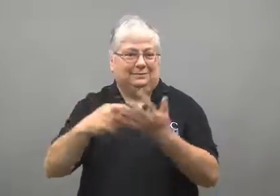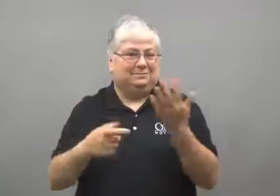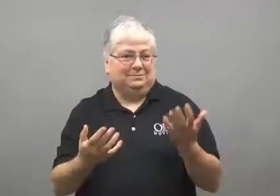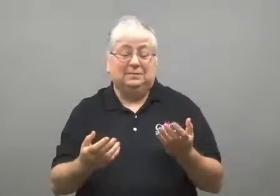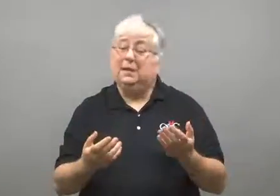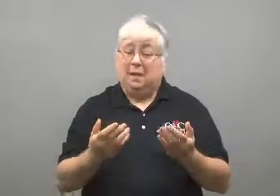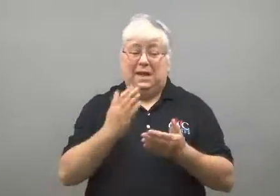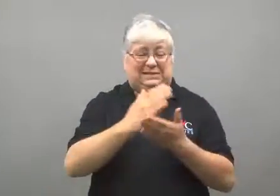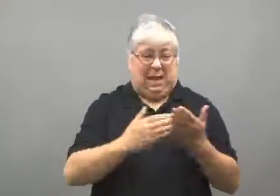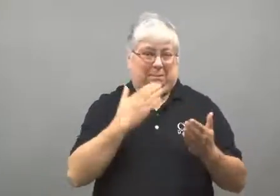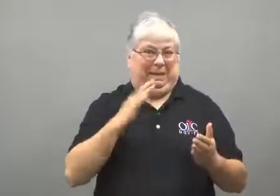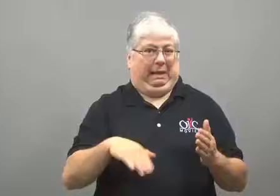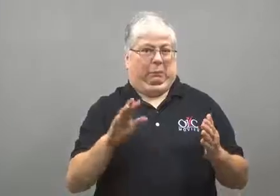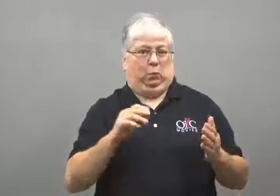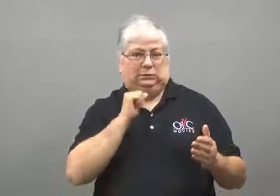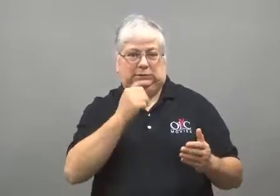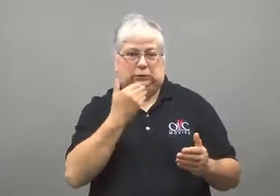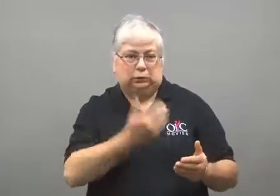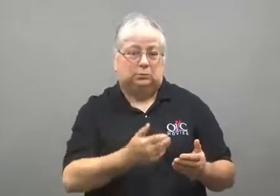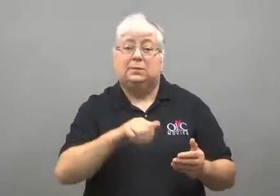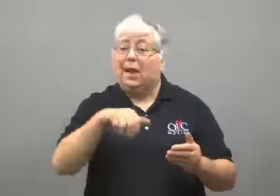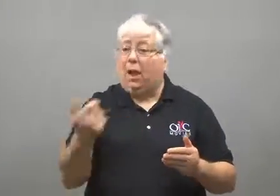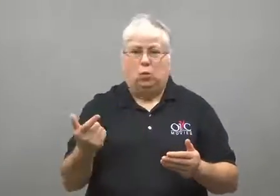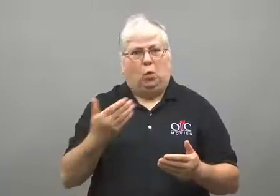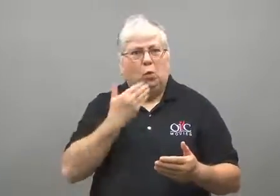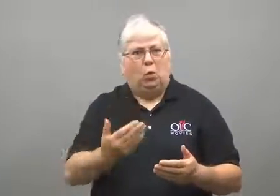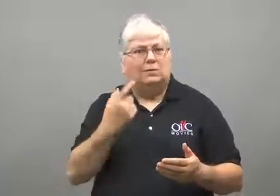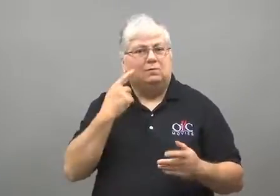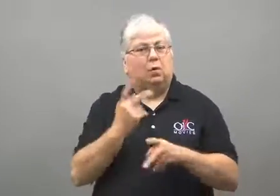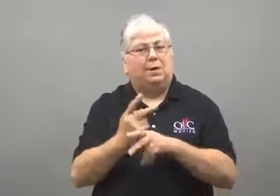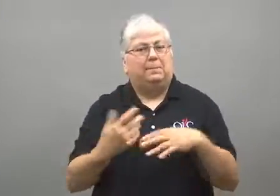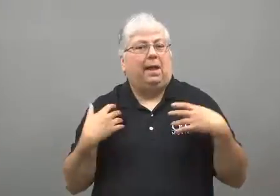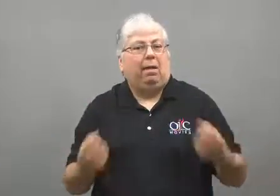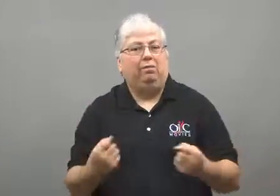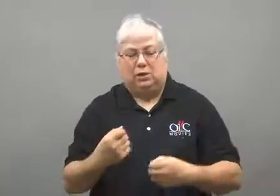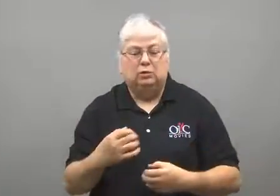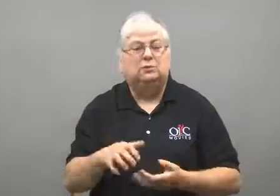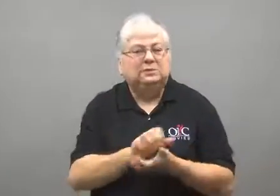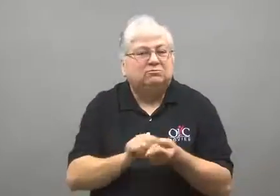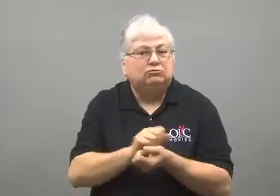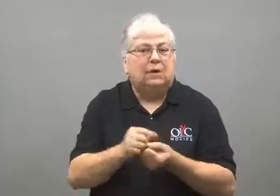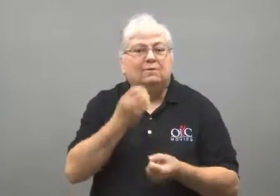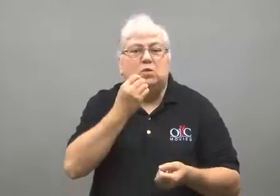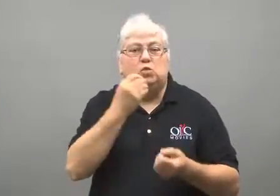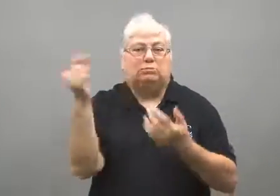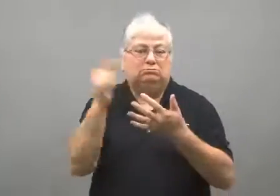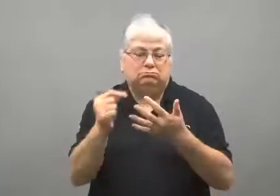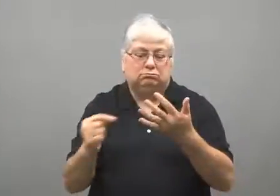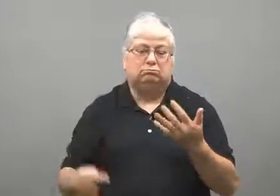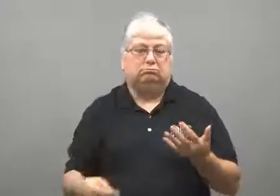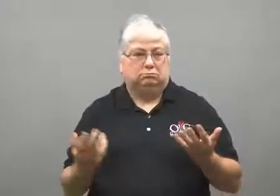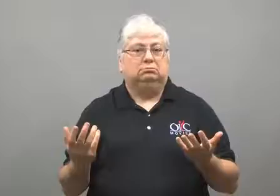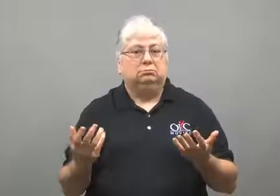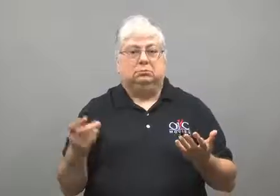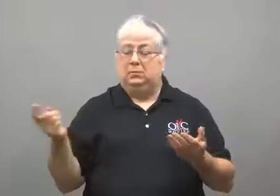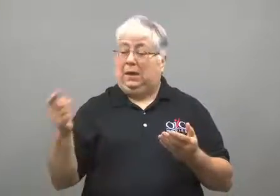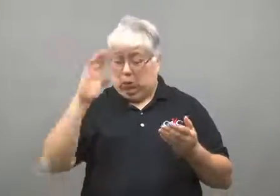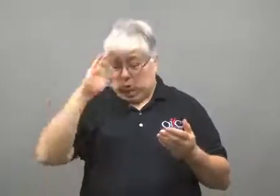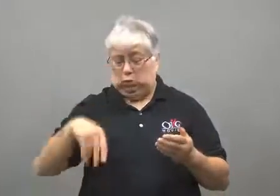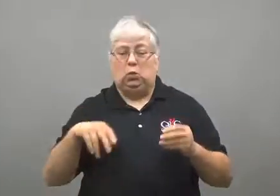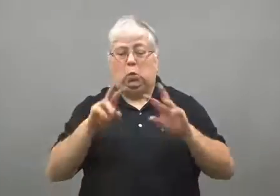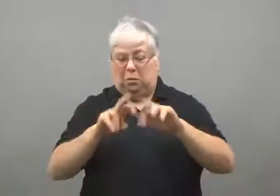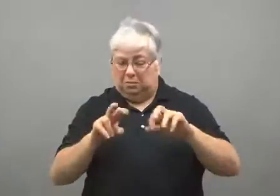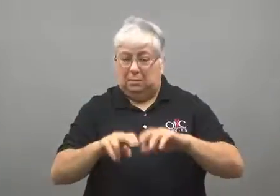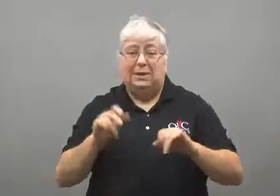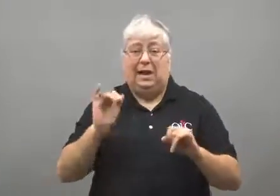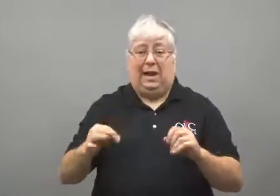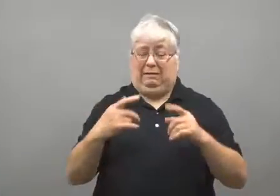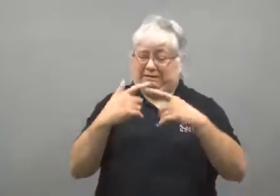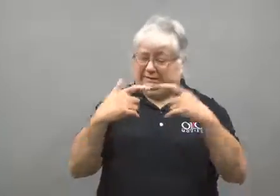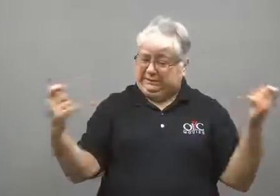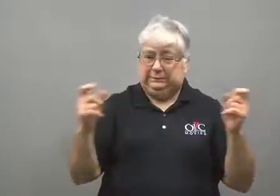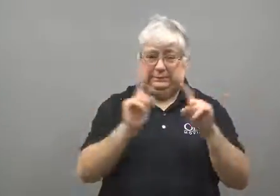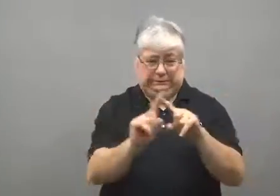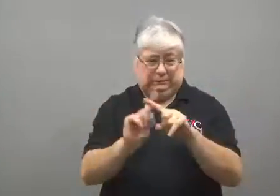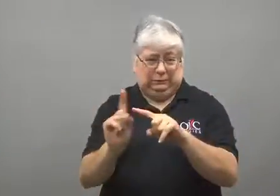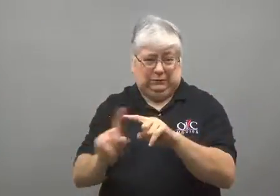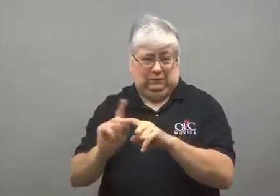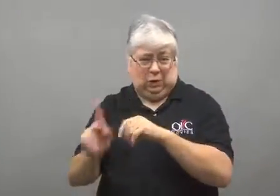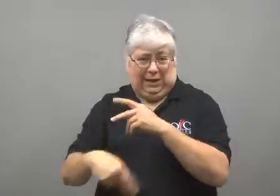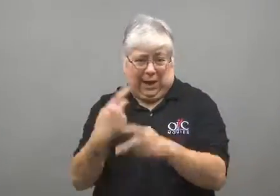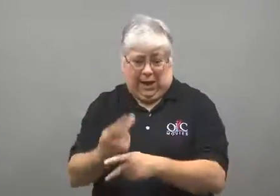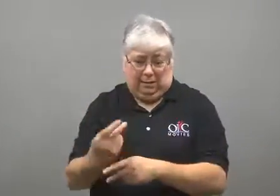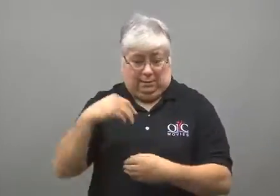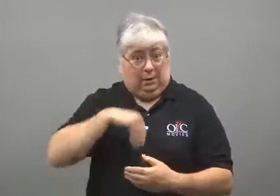Some are bad, and not healthy. Others are good, and help with digestion.